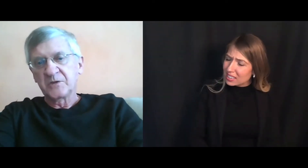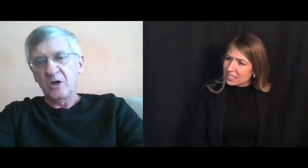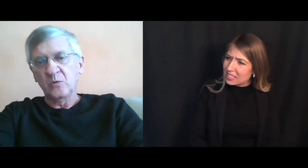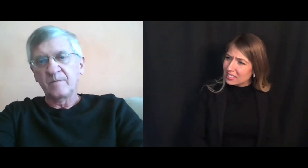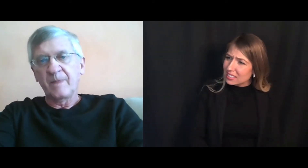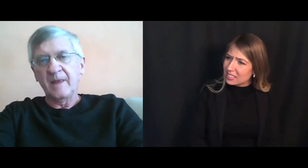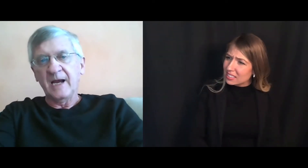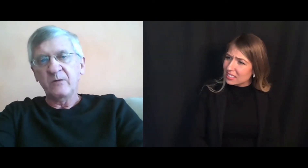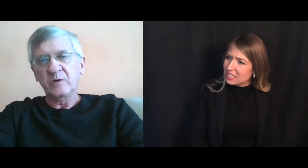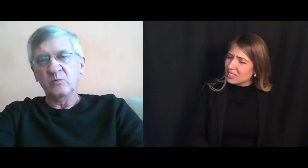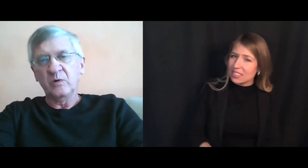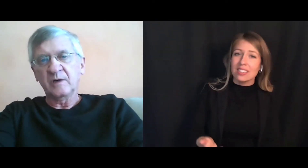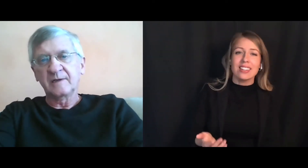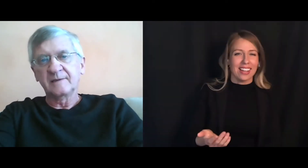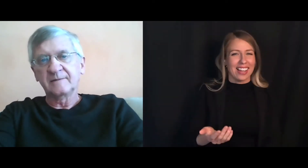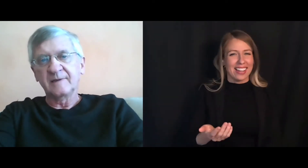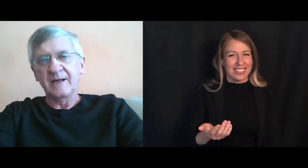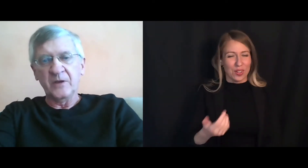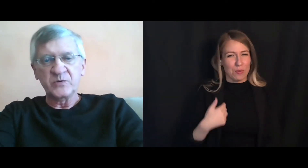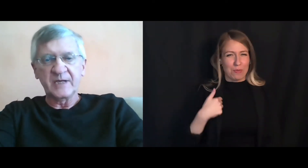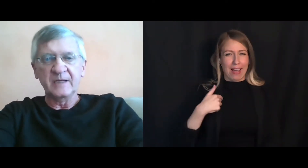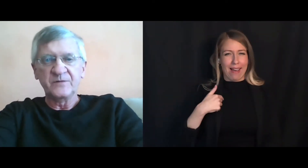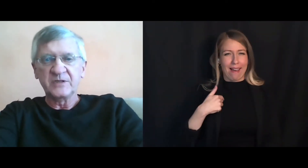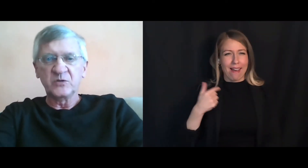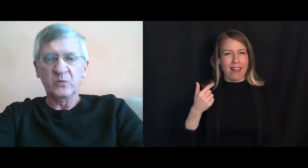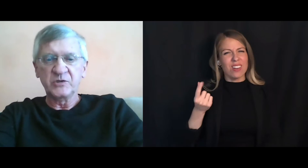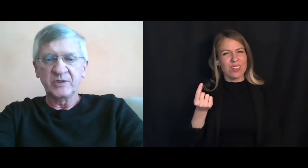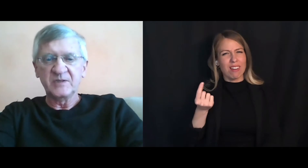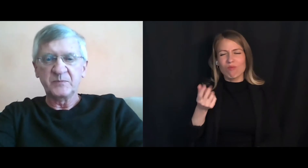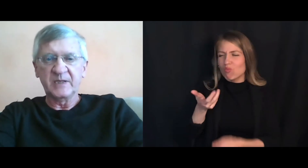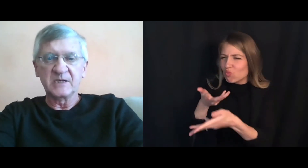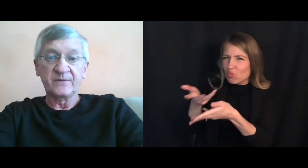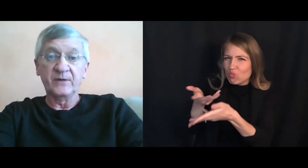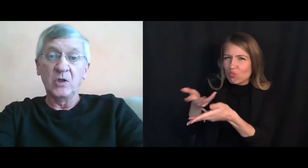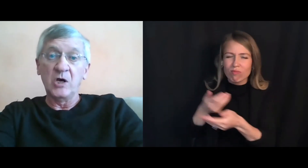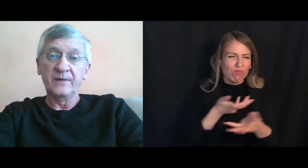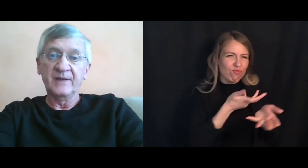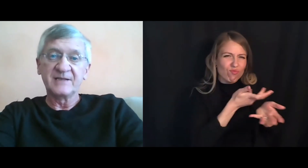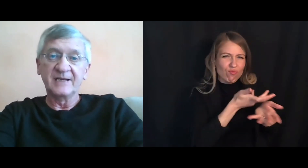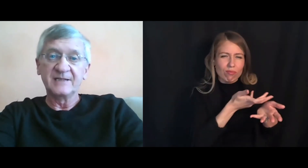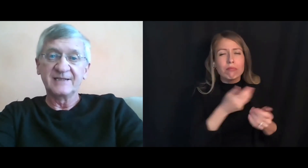So I would work on those kinds of situations, because of the law that says